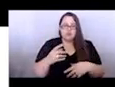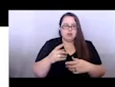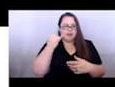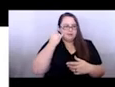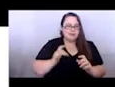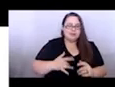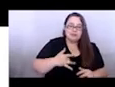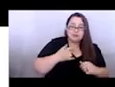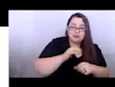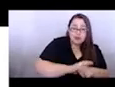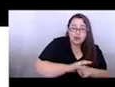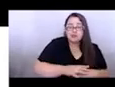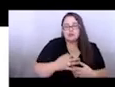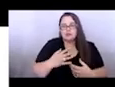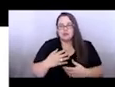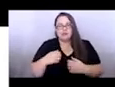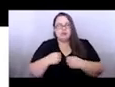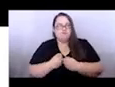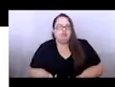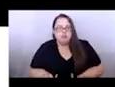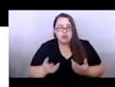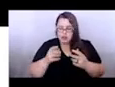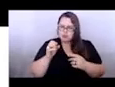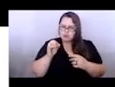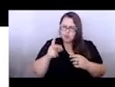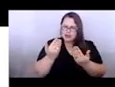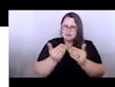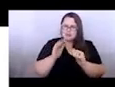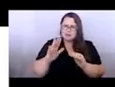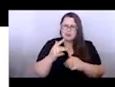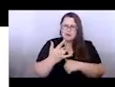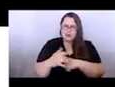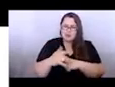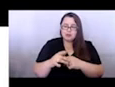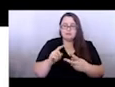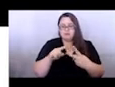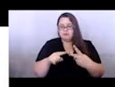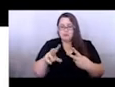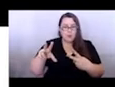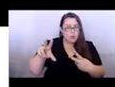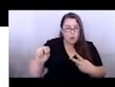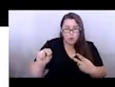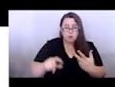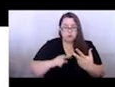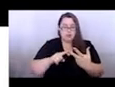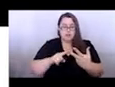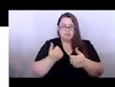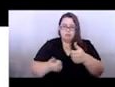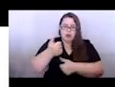And remember that it's OK to limit your availability, to say no and to prioritize your needs because your needs matter.